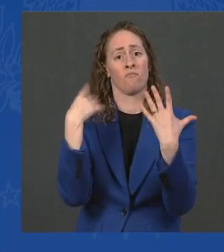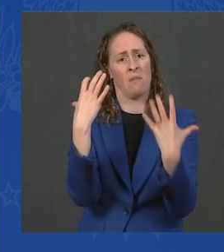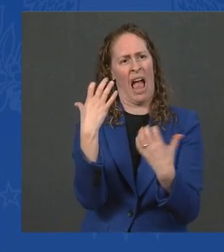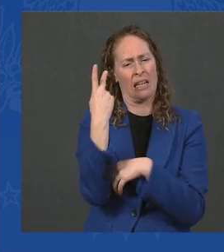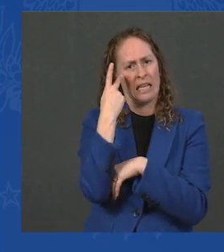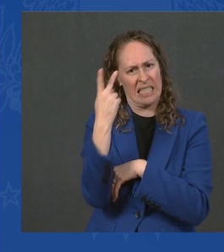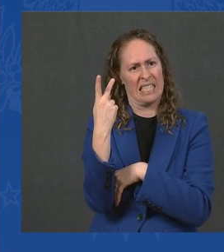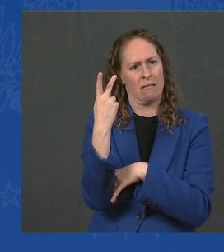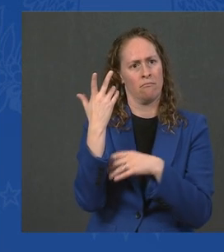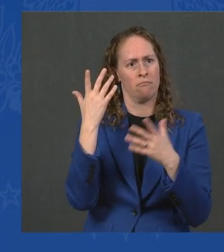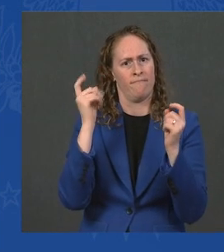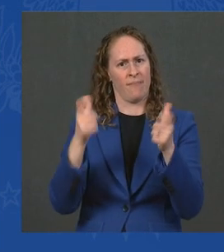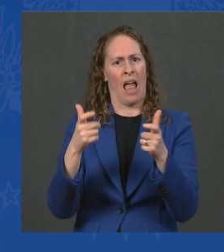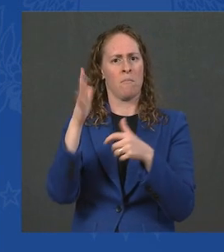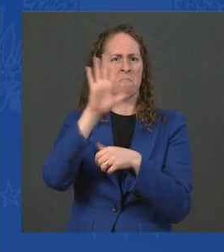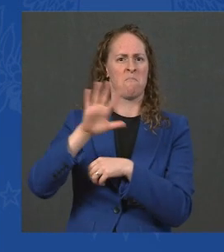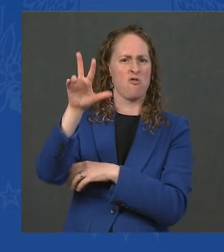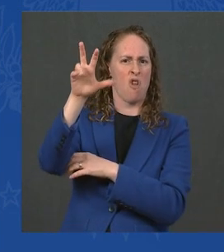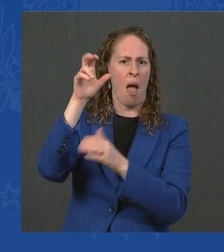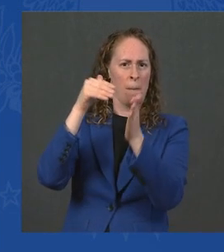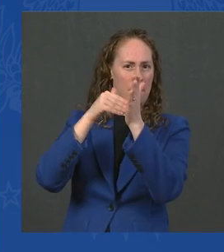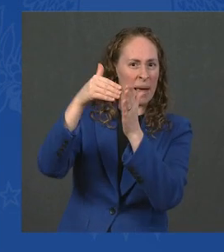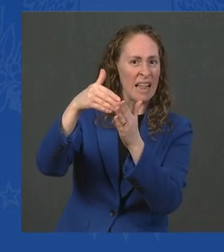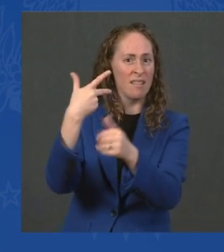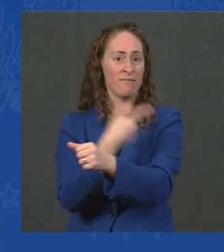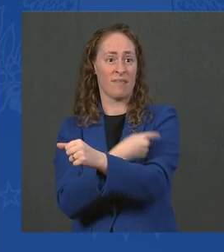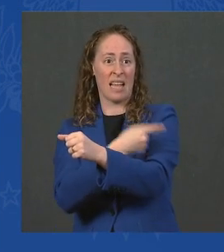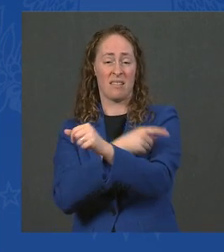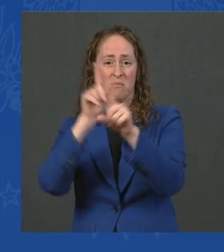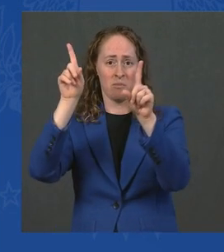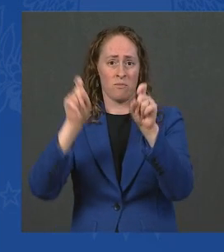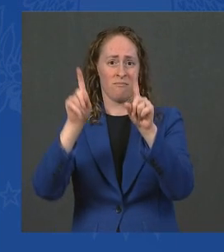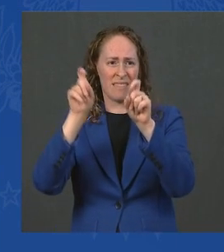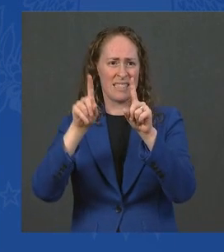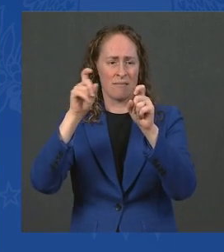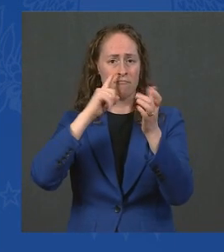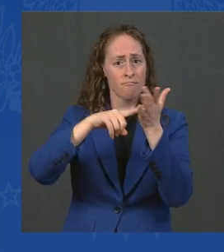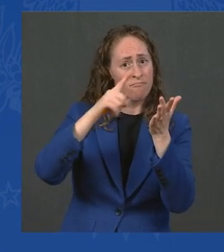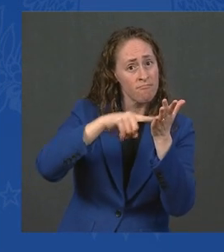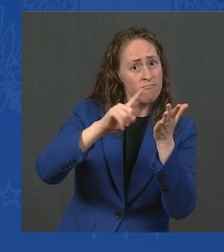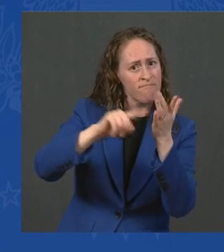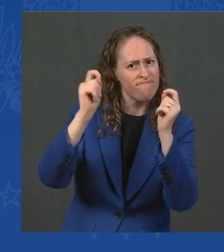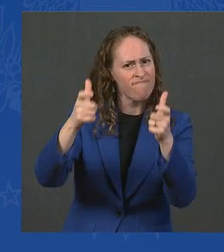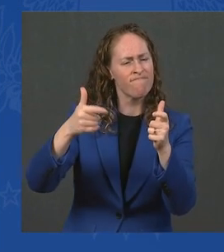including to schools that need them. You know, I'm going to use what we call the Defense Production Act